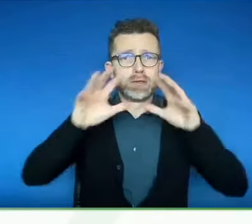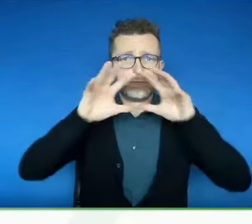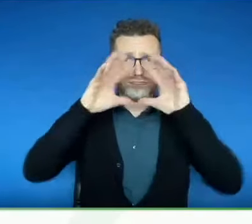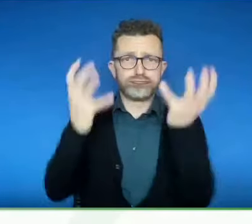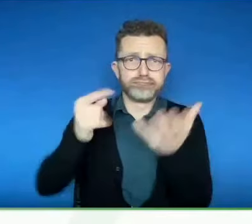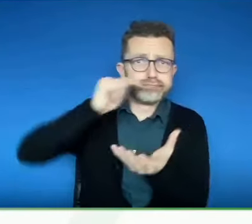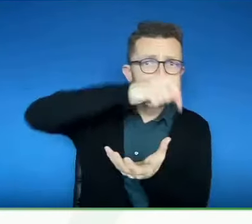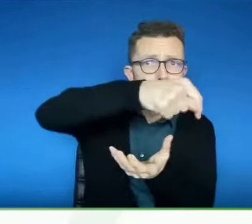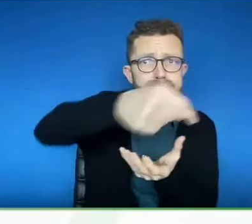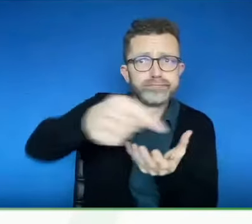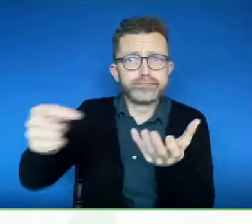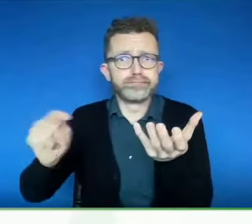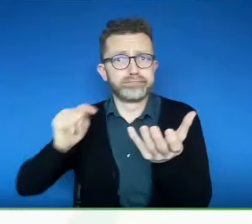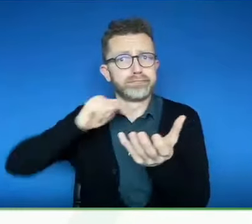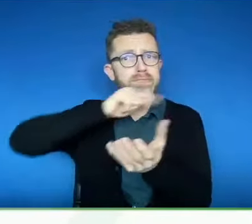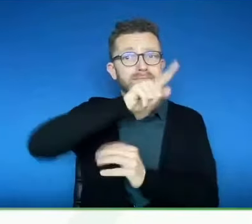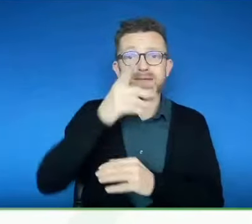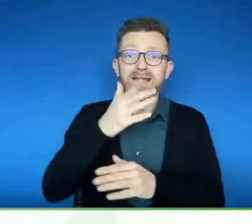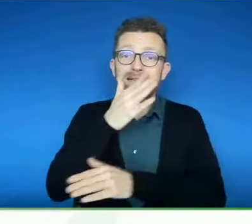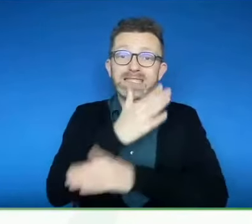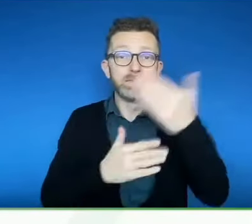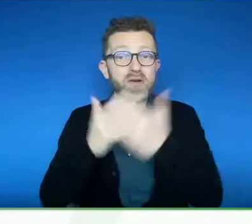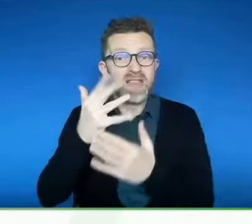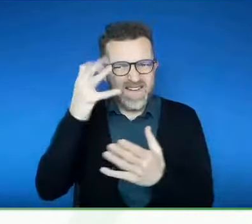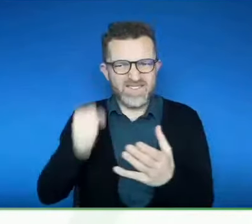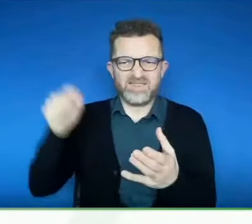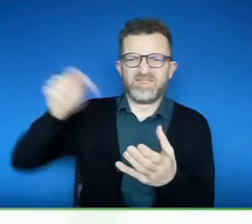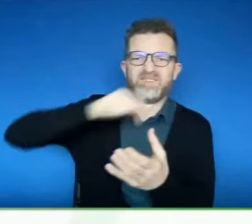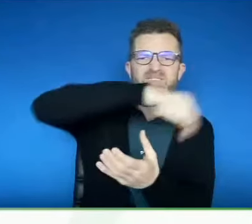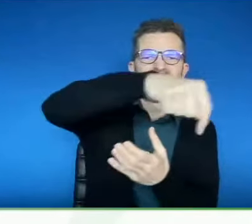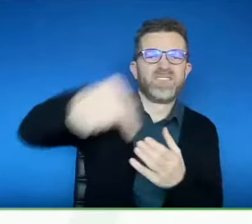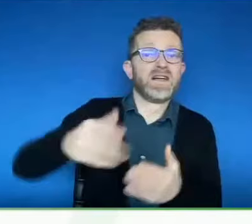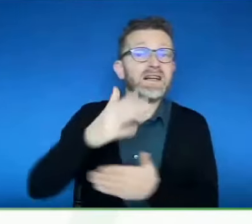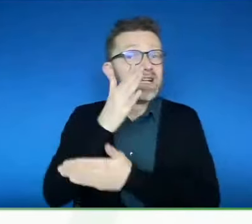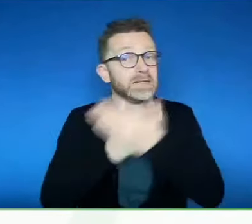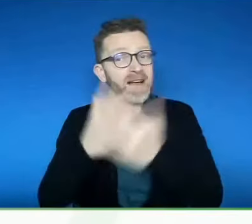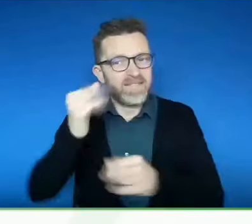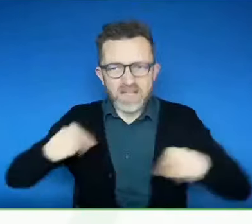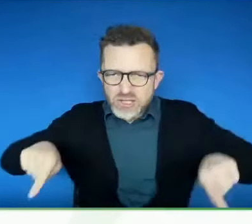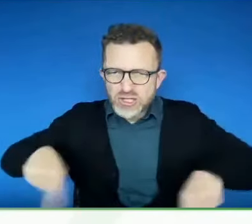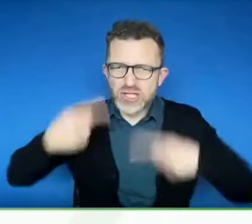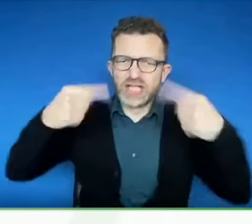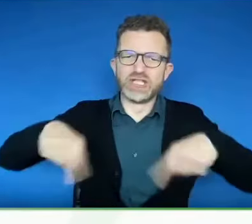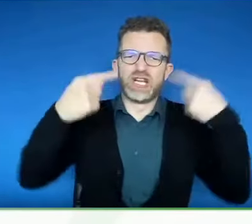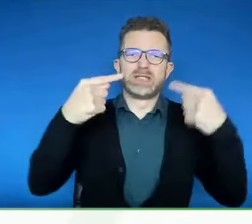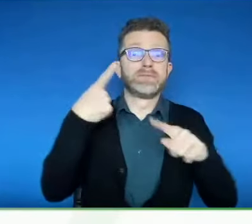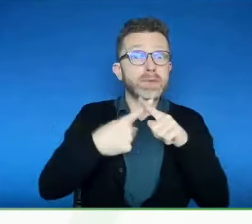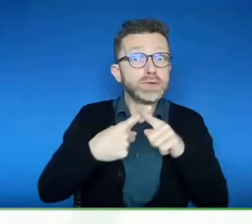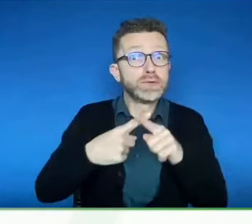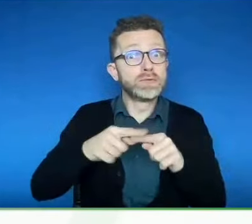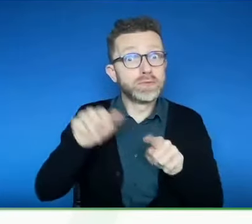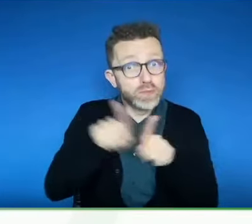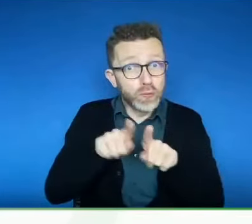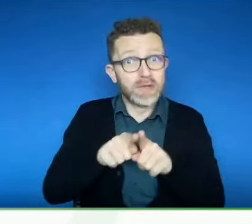conference, we are able to move forward, and what I see is that we are improving and moving forward.